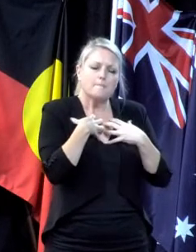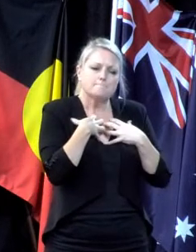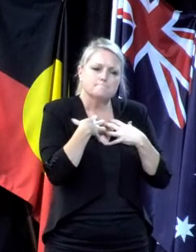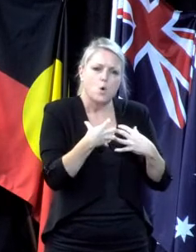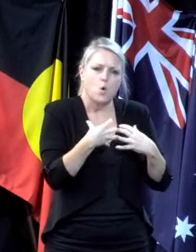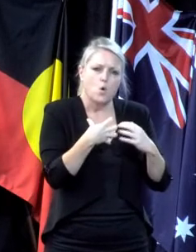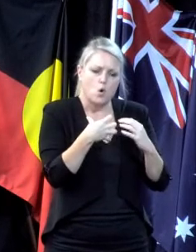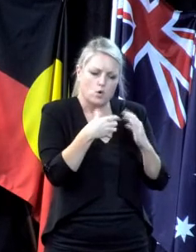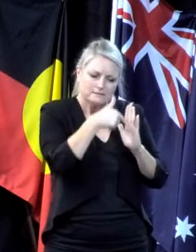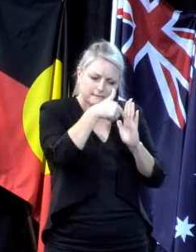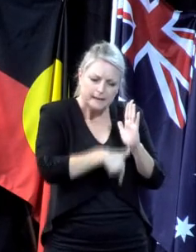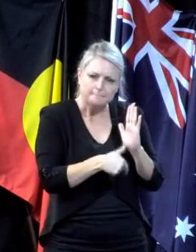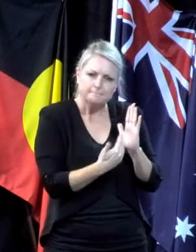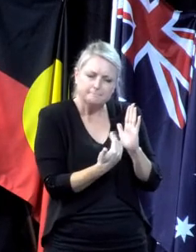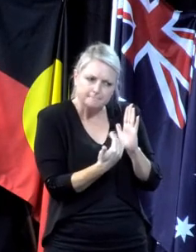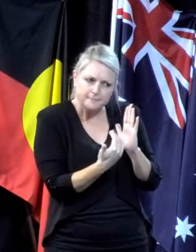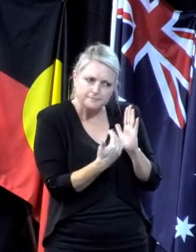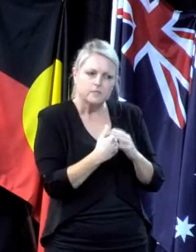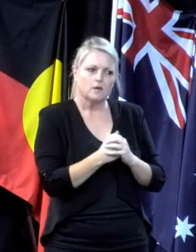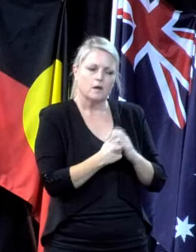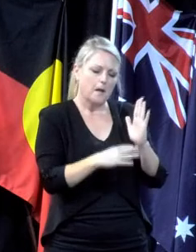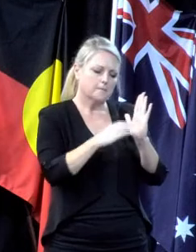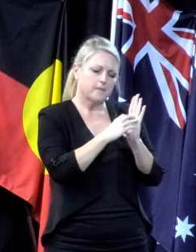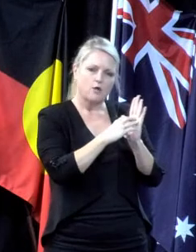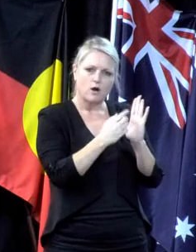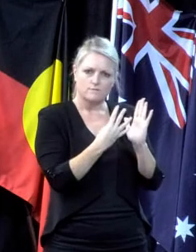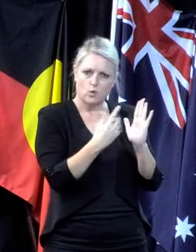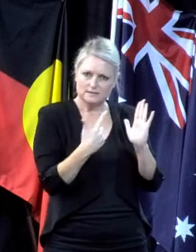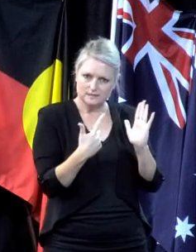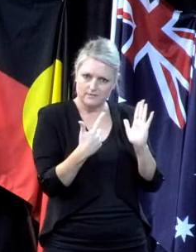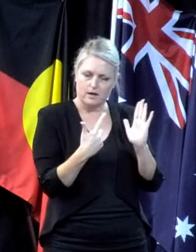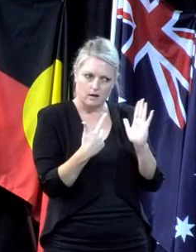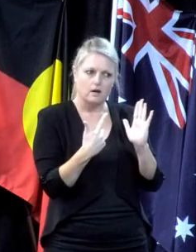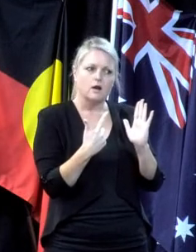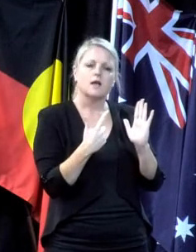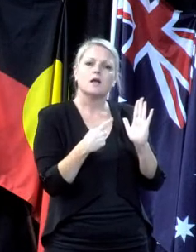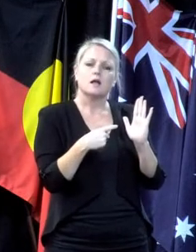paragraph 47. Students with disabilities who transfer into the school during